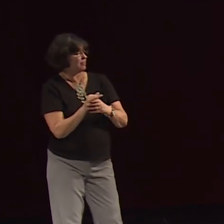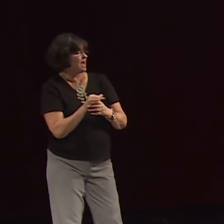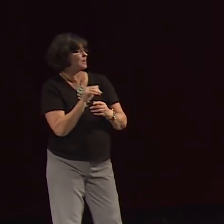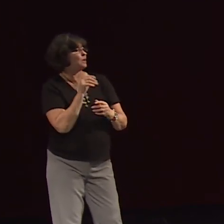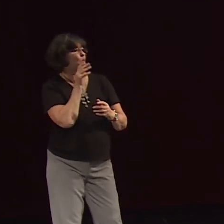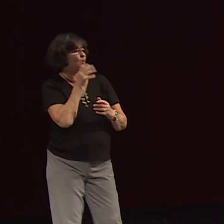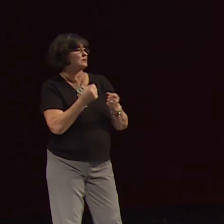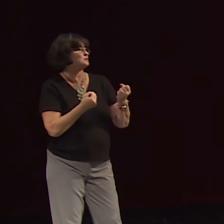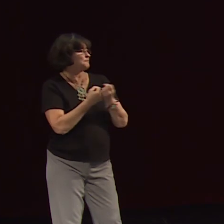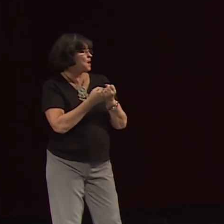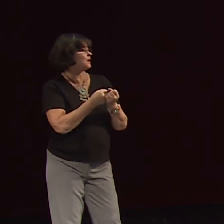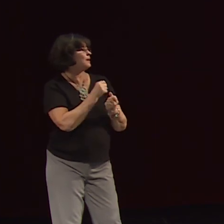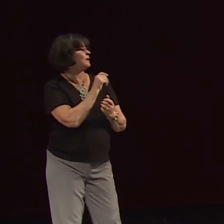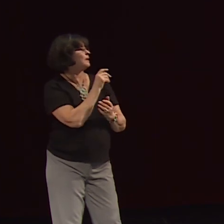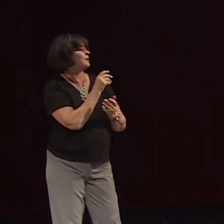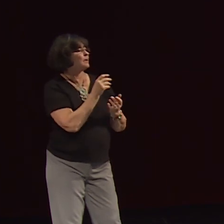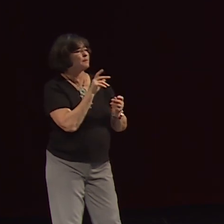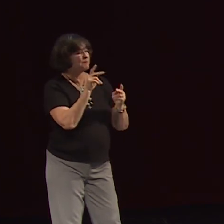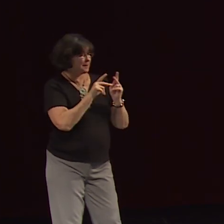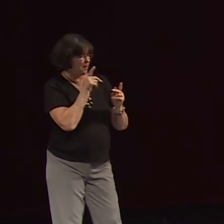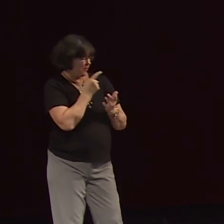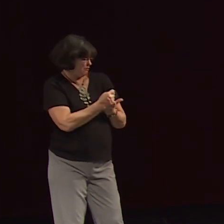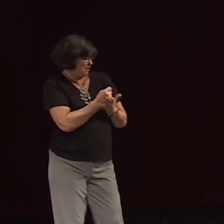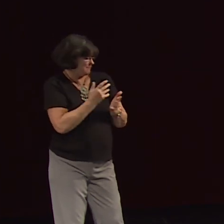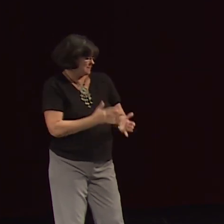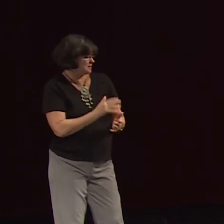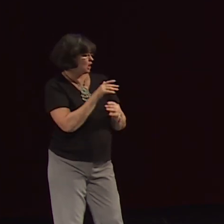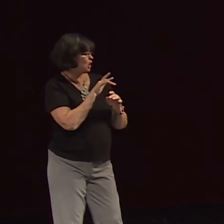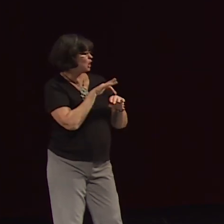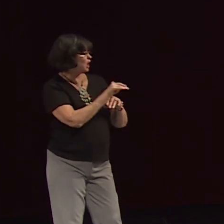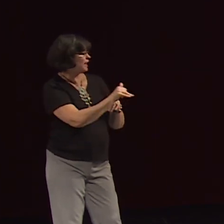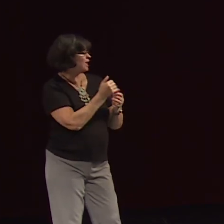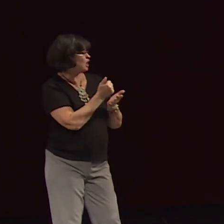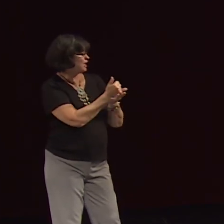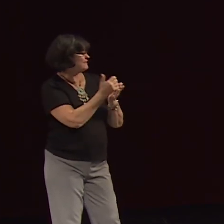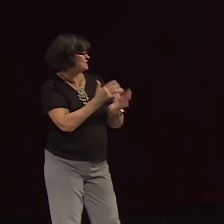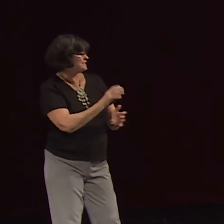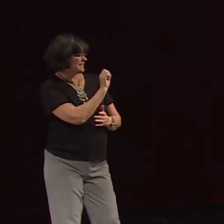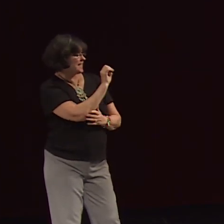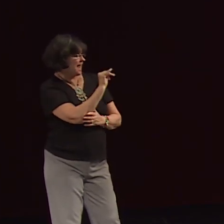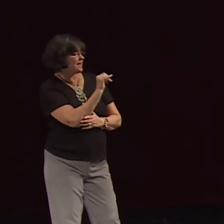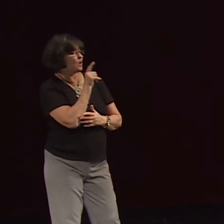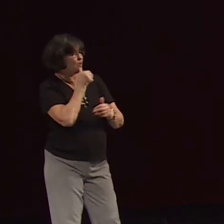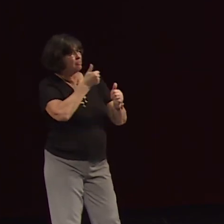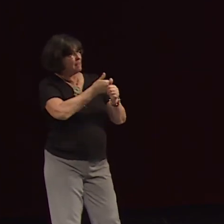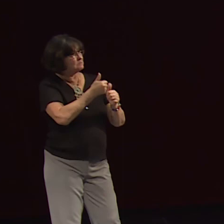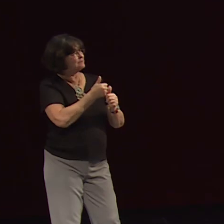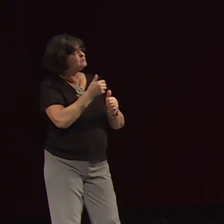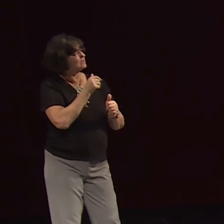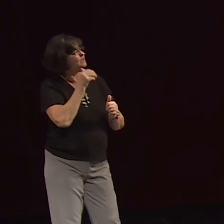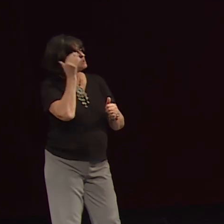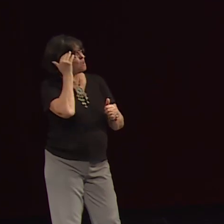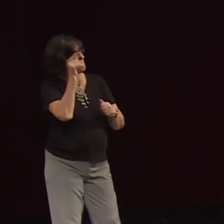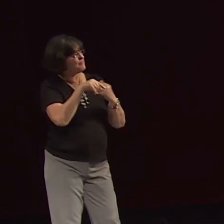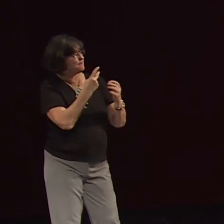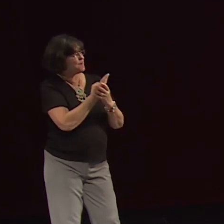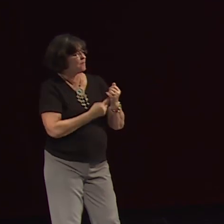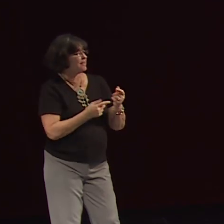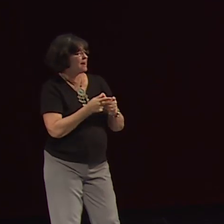who are in remote areas, but we want... this legislation to help the advocates,